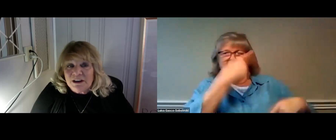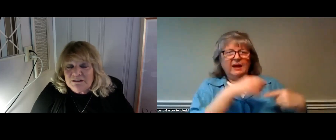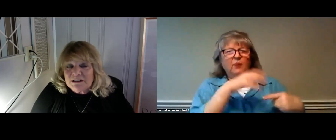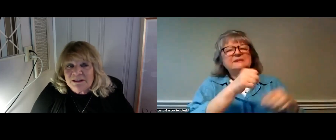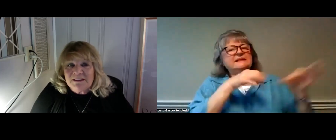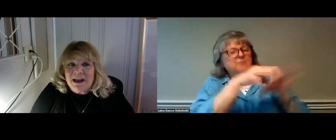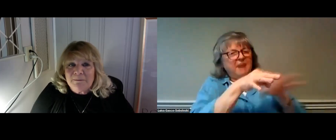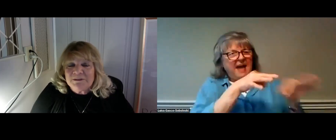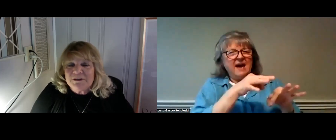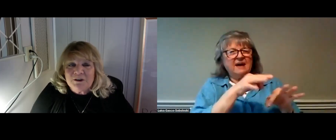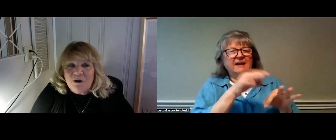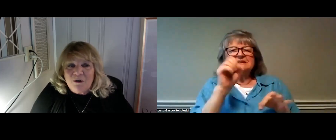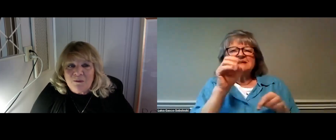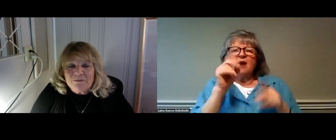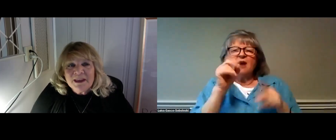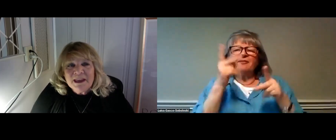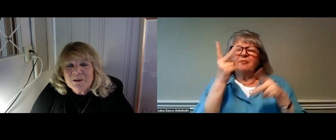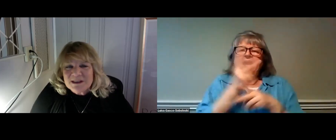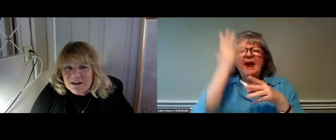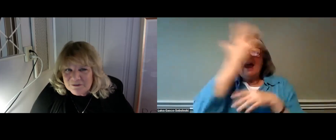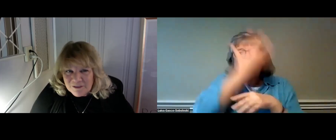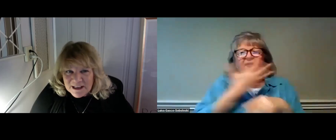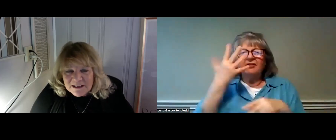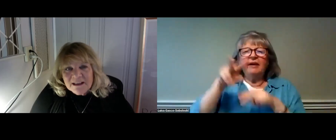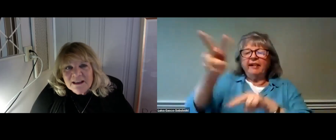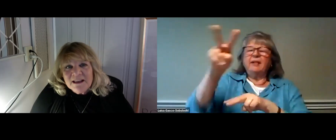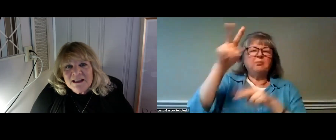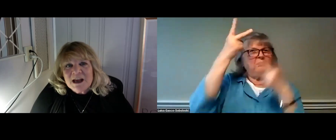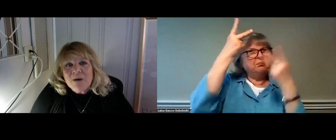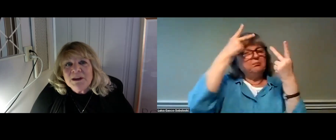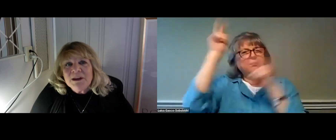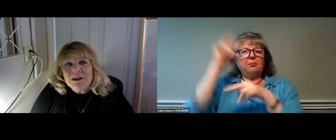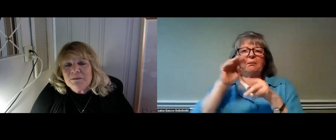something that happened at home, it was not a fight, it's how we communicate.